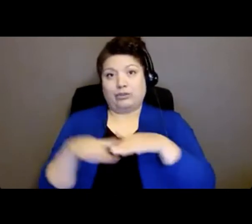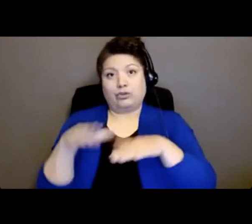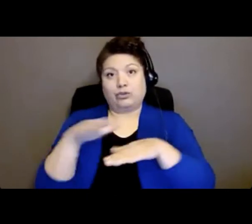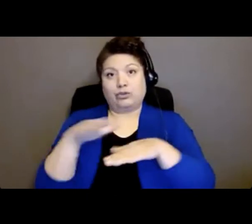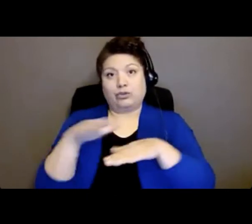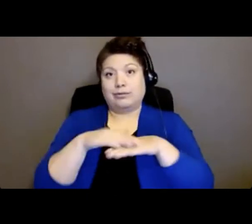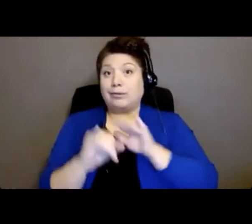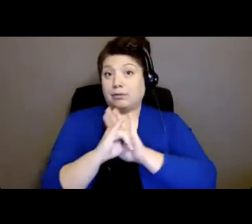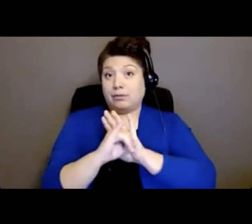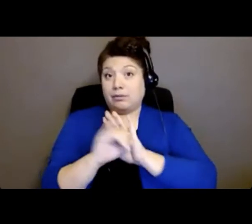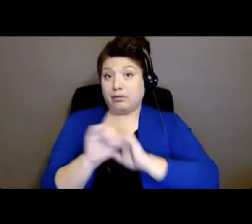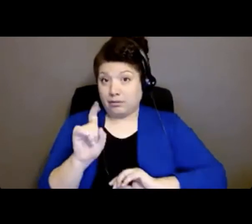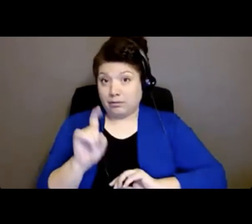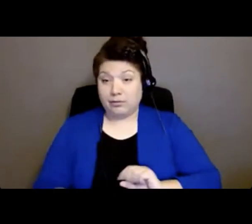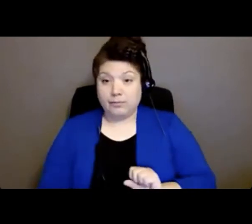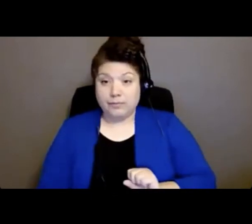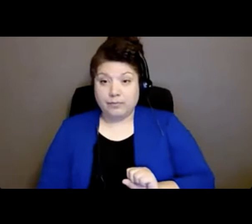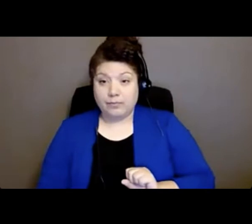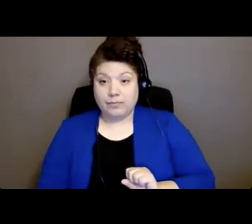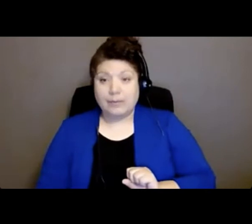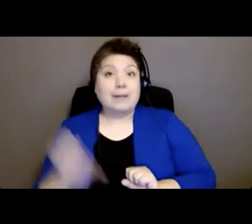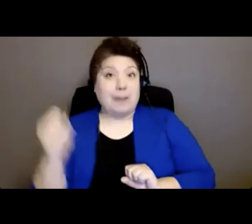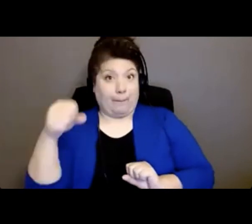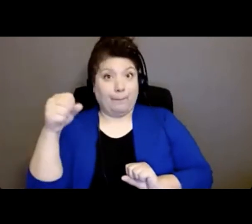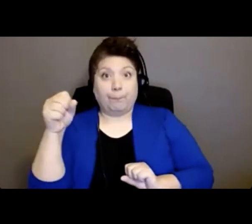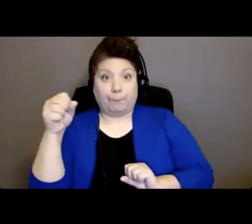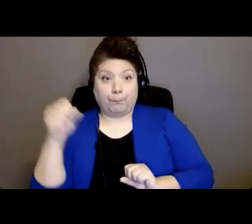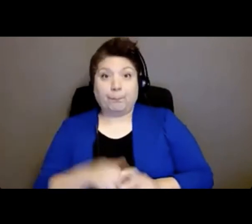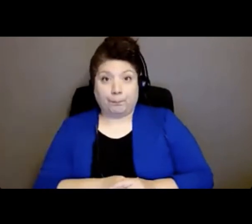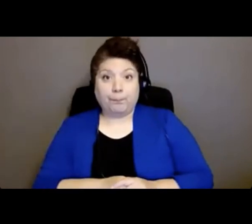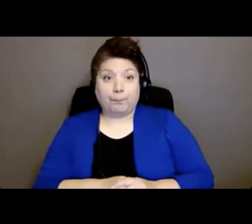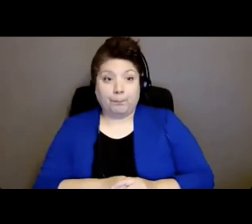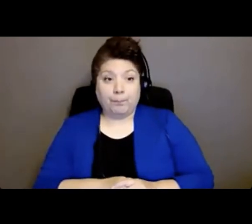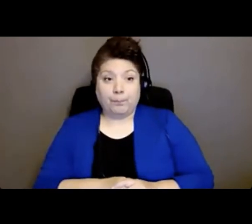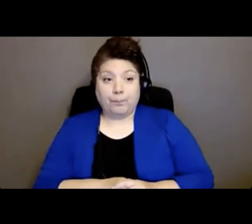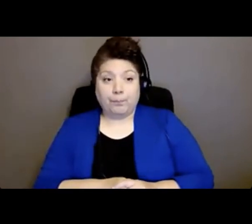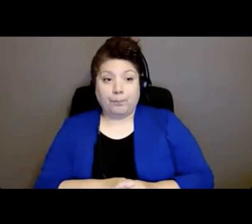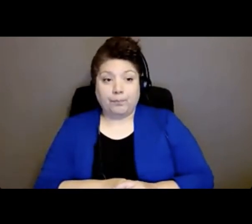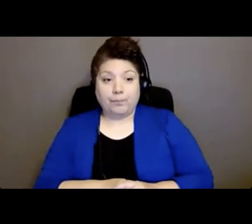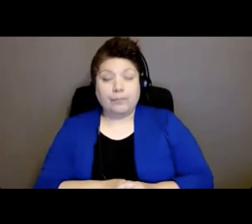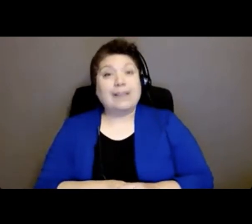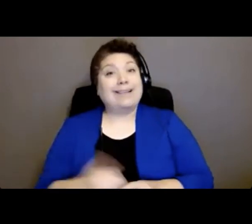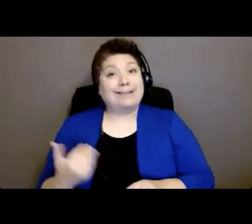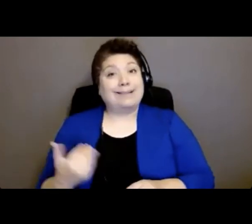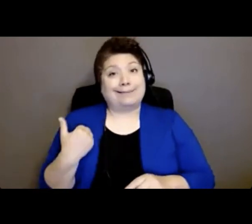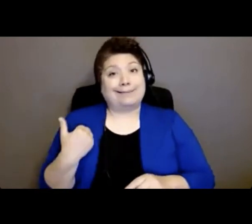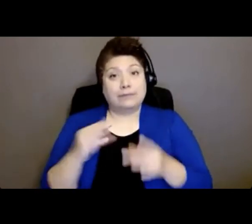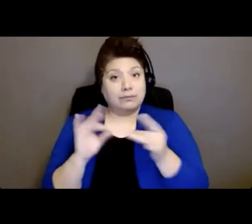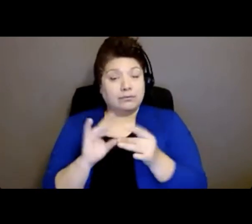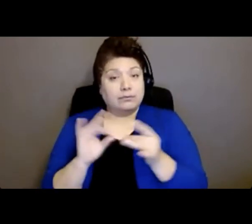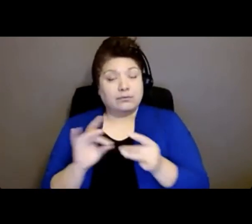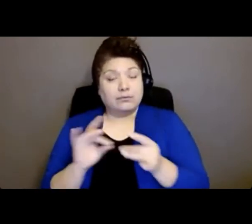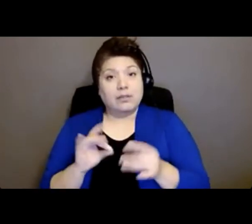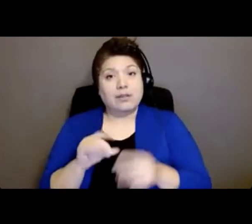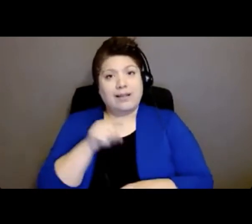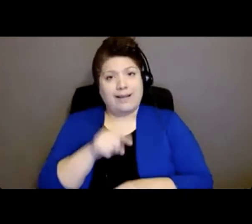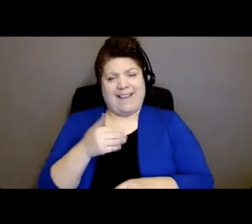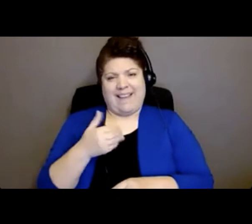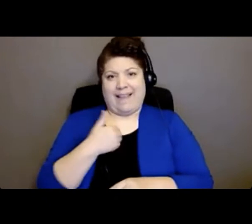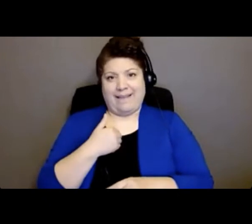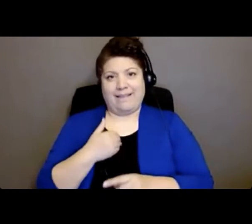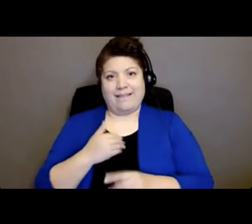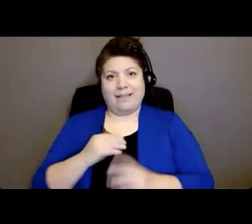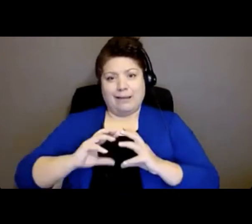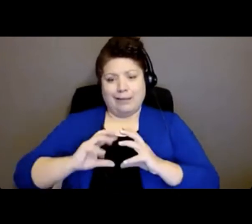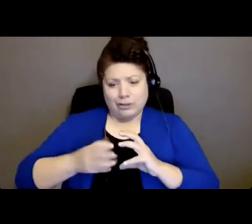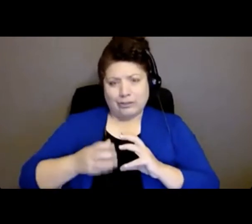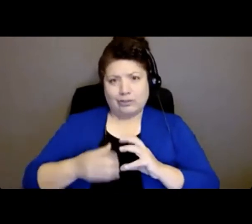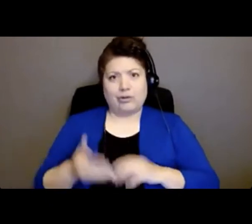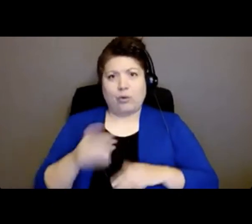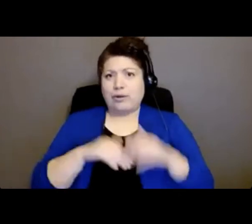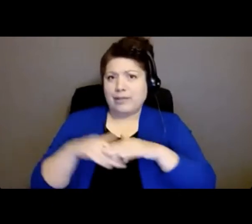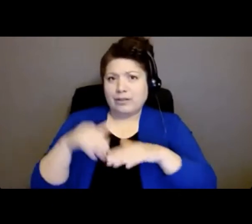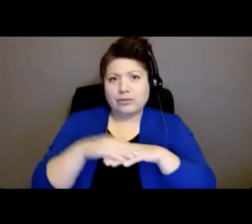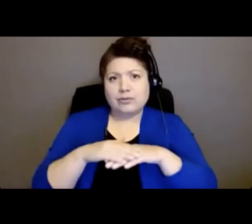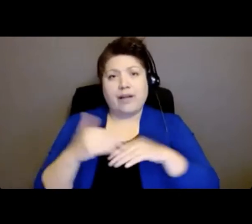YES. YES, SO AS I MENTIONED I SPOKE ABOUT INTERSECTIONALITY. WHEN PEOPLE HAVE INTERSECTING